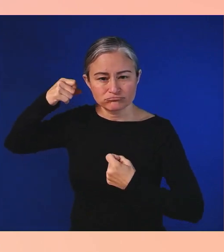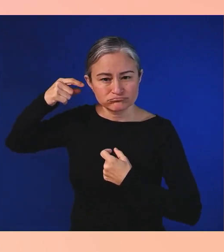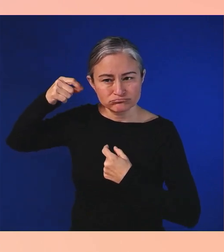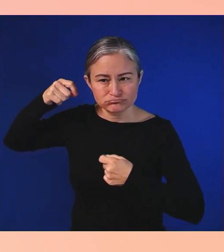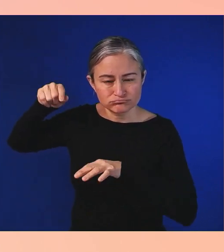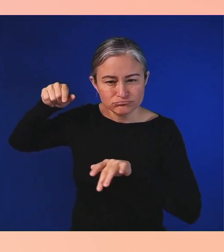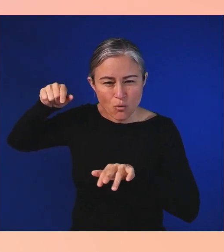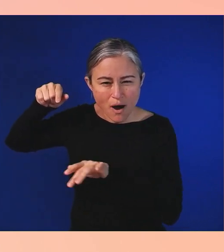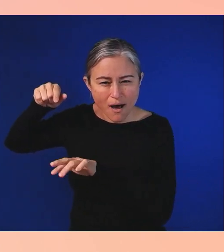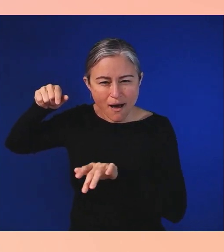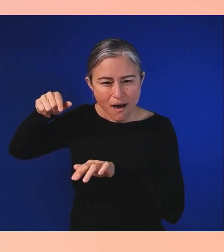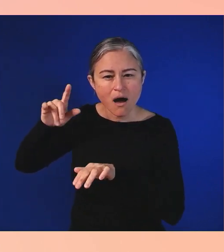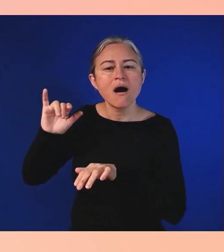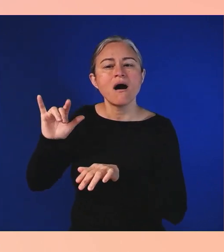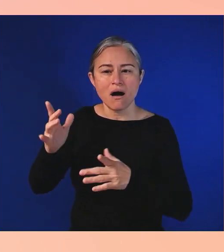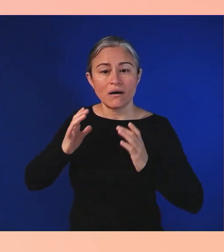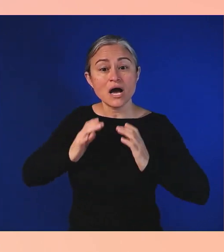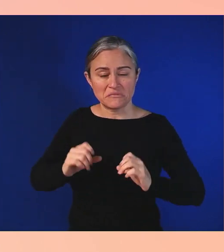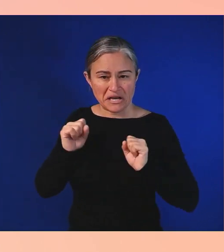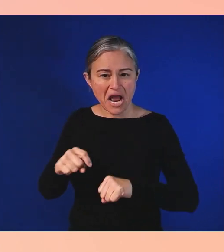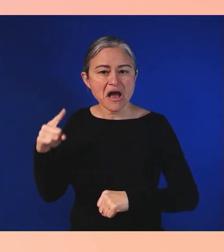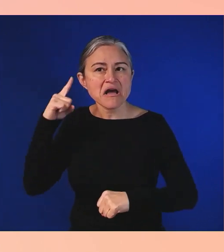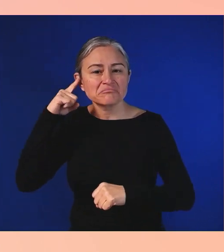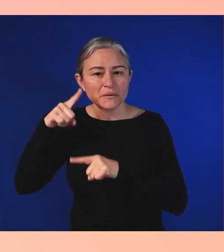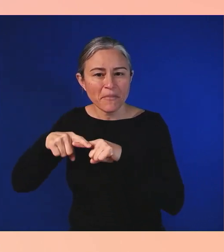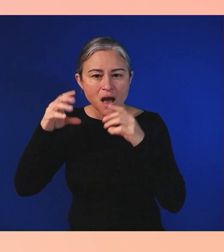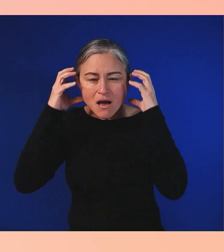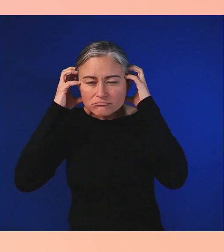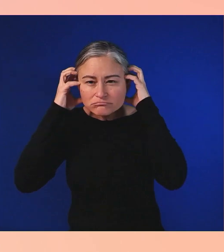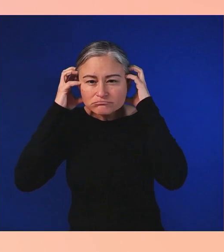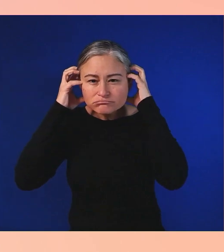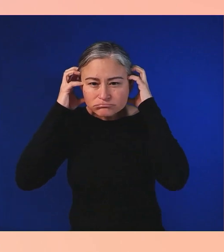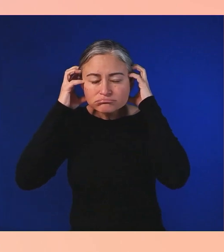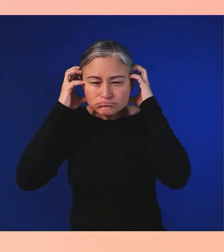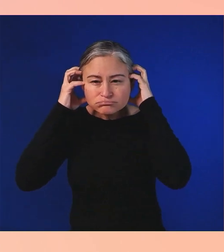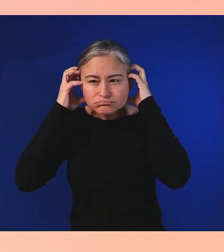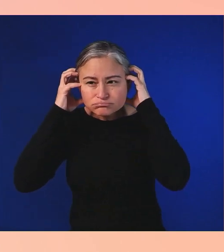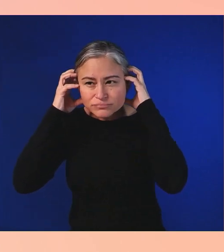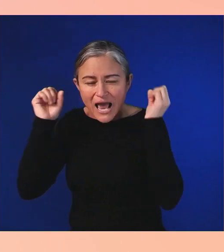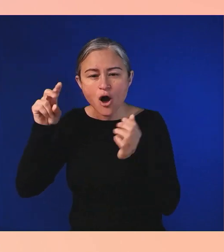navigate with the keyboard and the screen reader more efficiently.